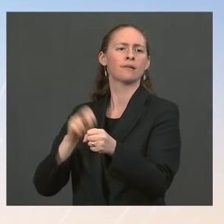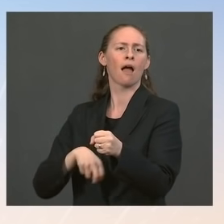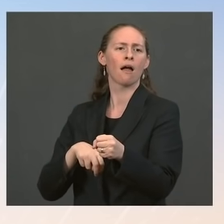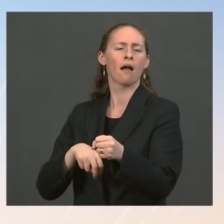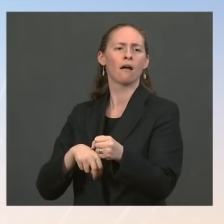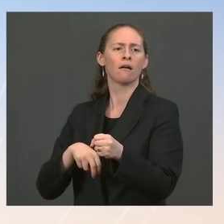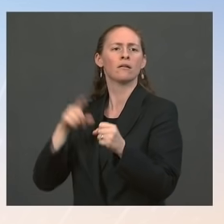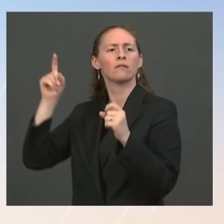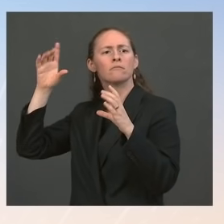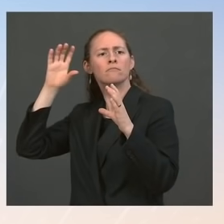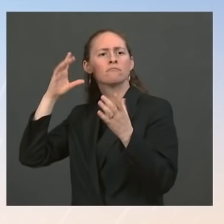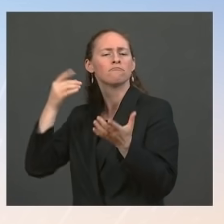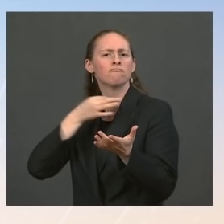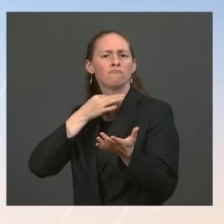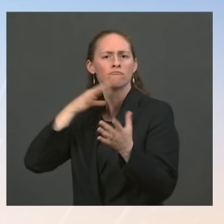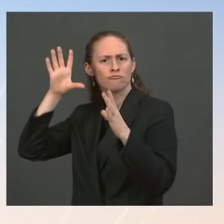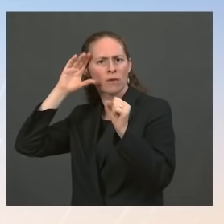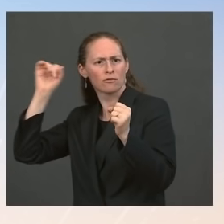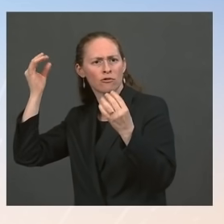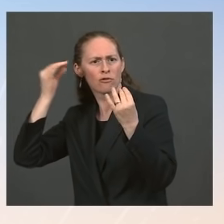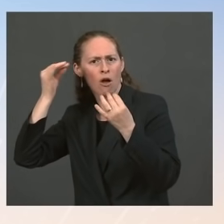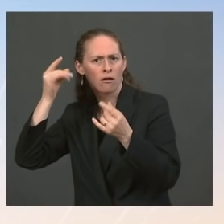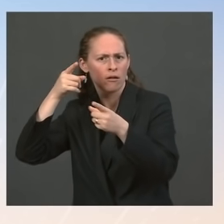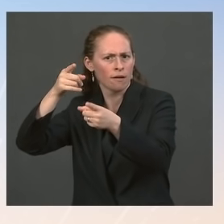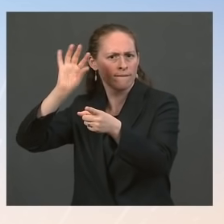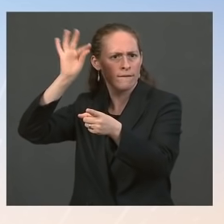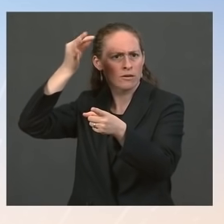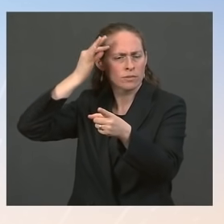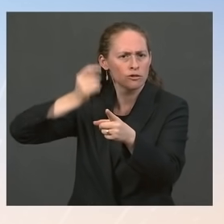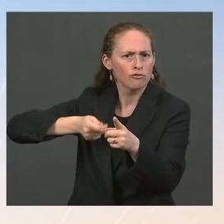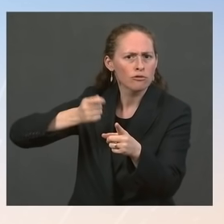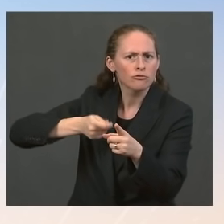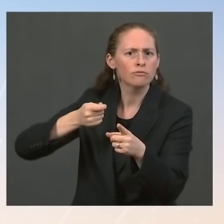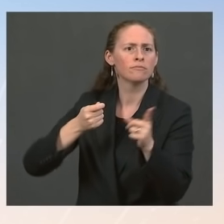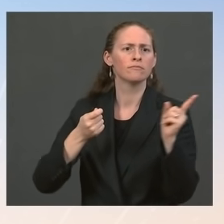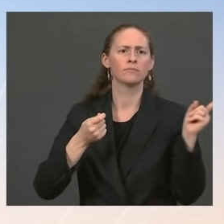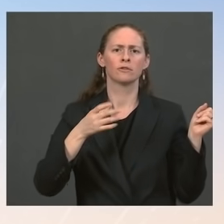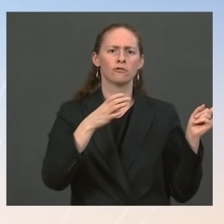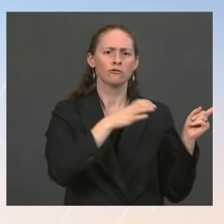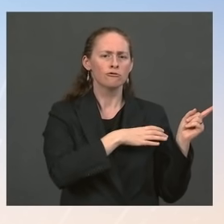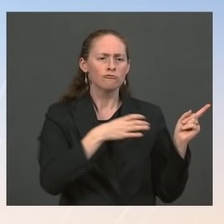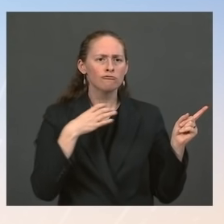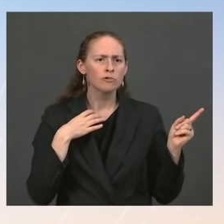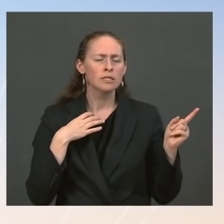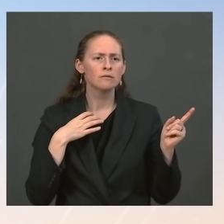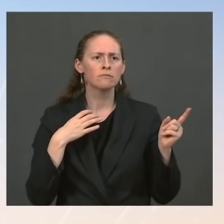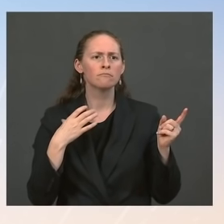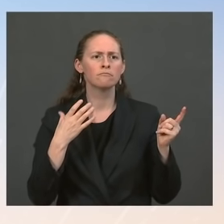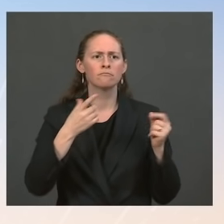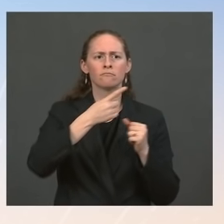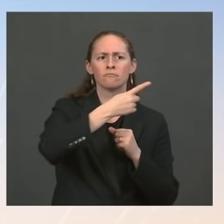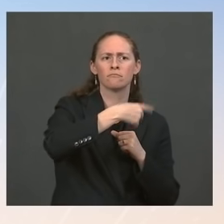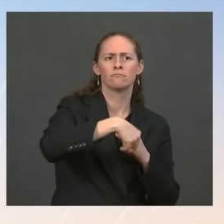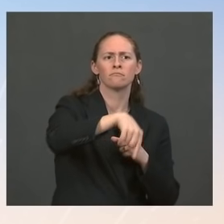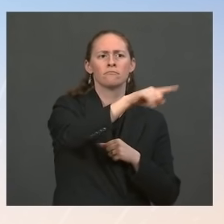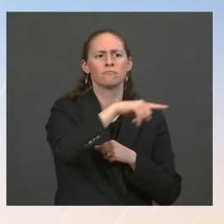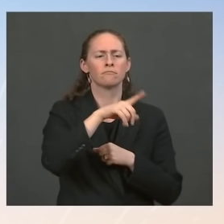Federal Reserve officials, members of Congress, and other officials in the administration owning and trading shares of companies that could appear before them in official capacity?